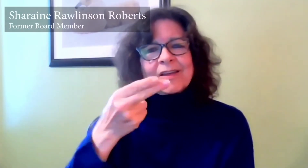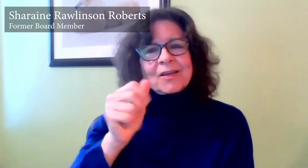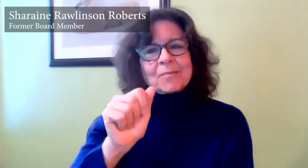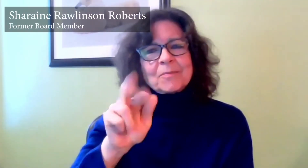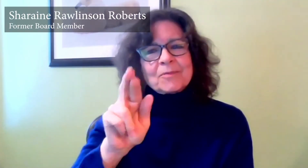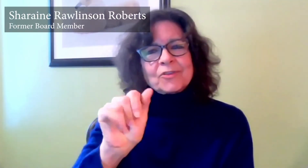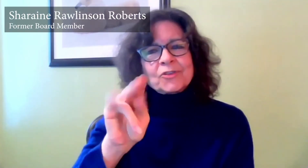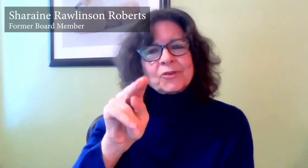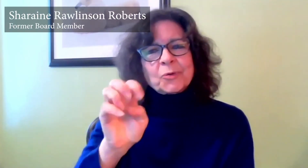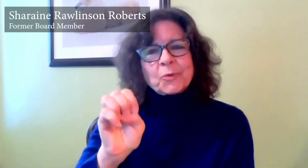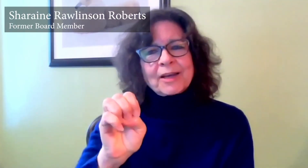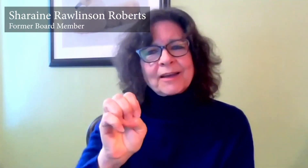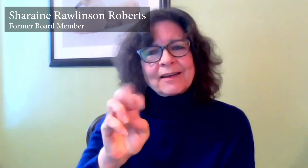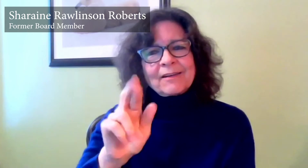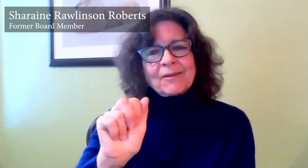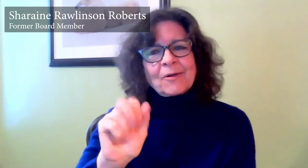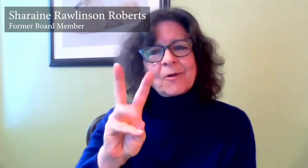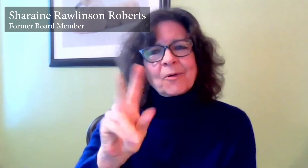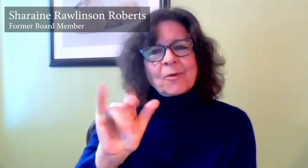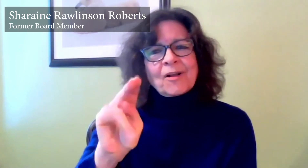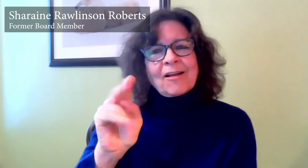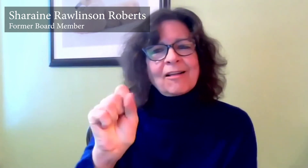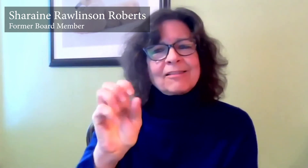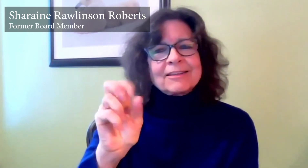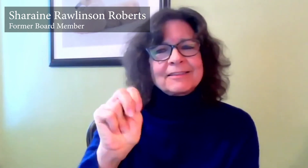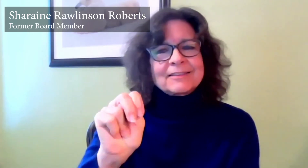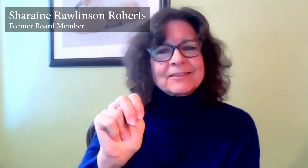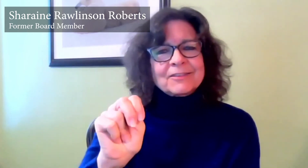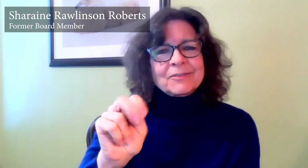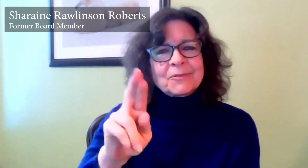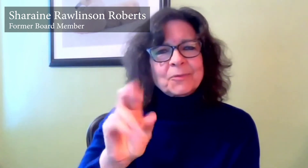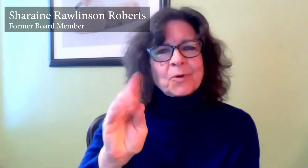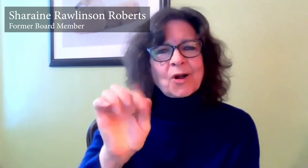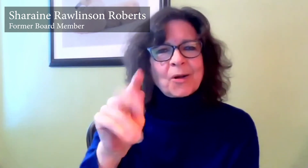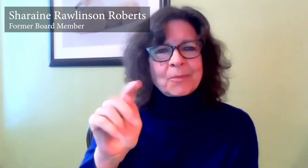Hello, I am Sharaine Rawlinson Roberts.